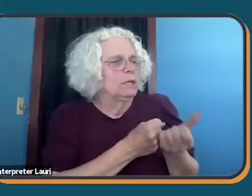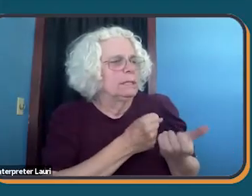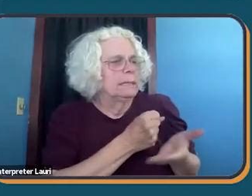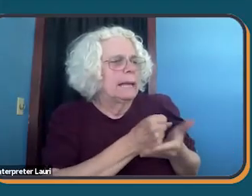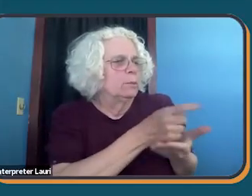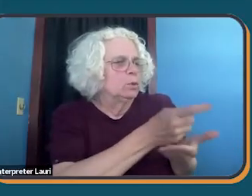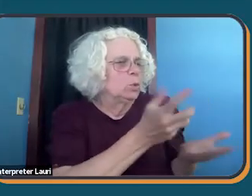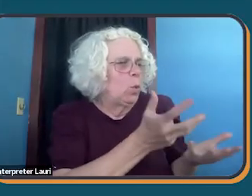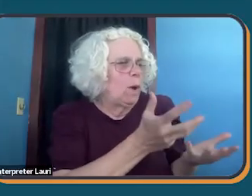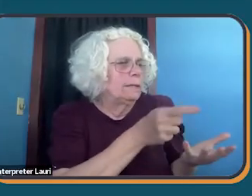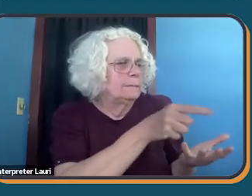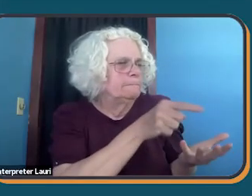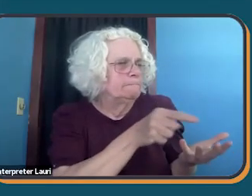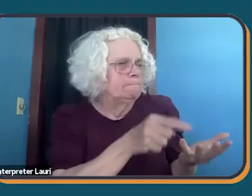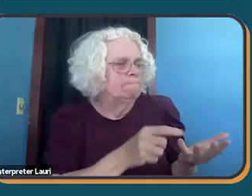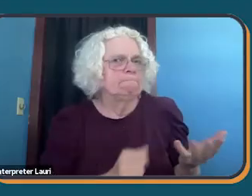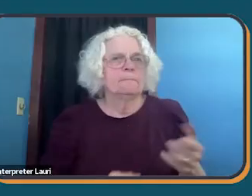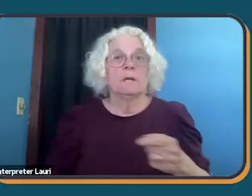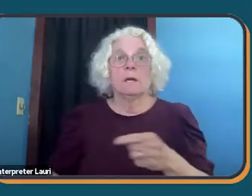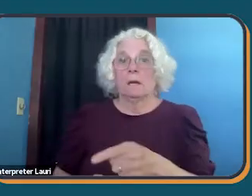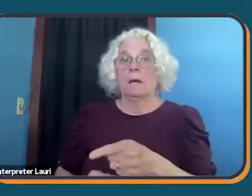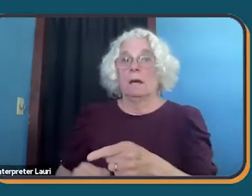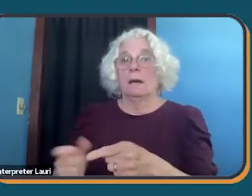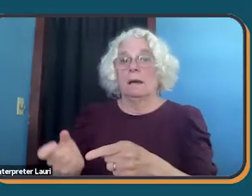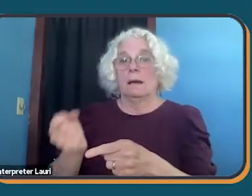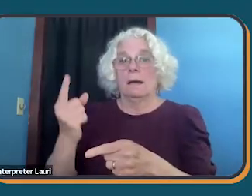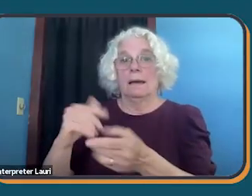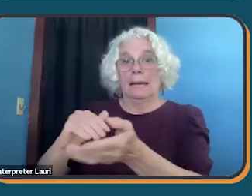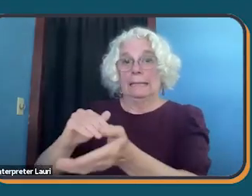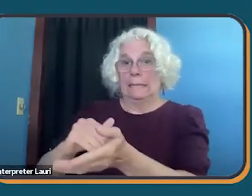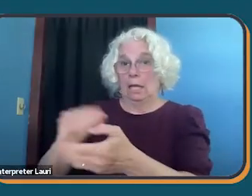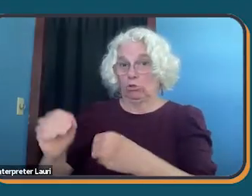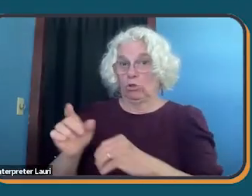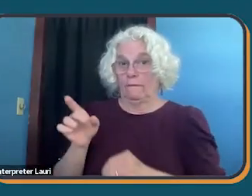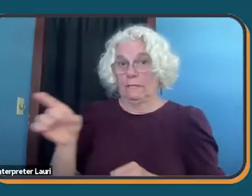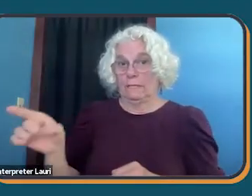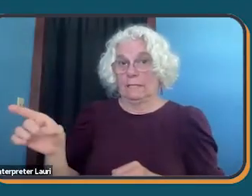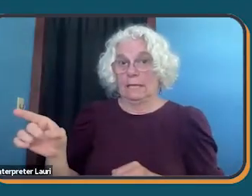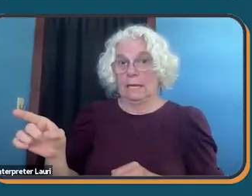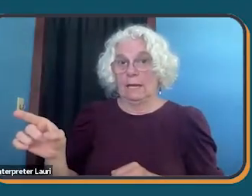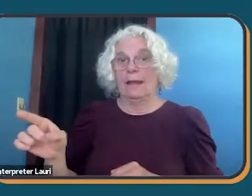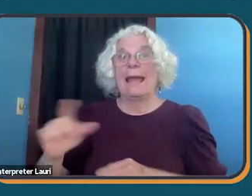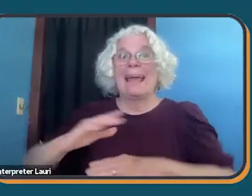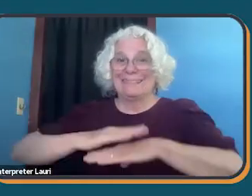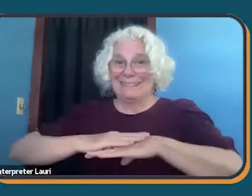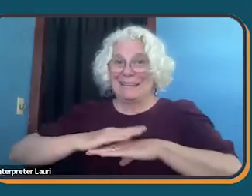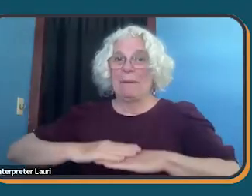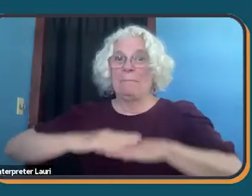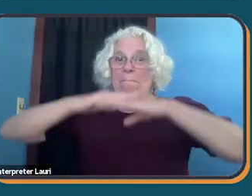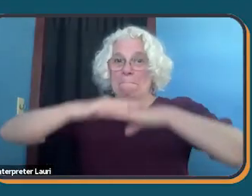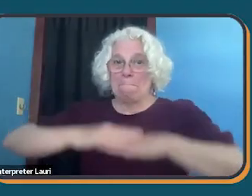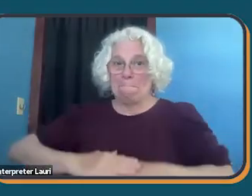Latisha Brown: My doctor's office has the height adjustable table